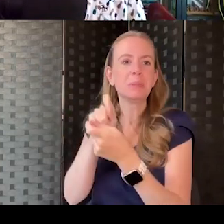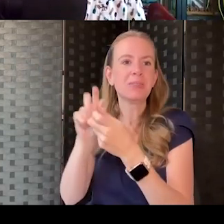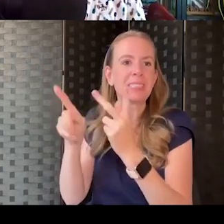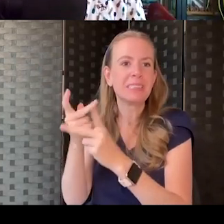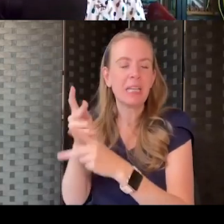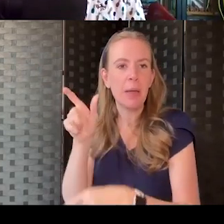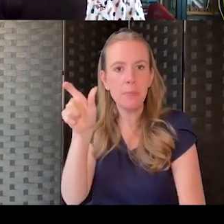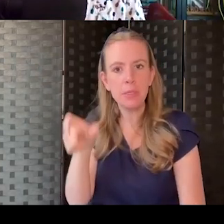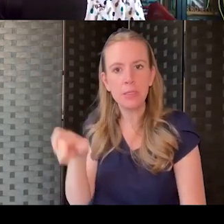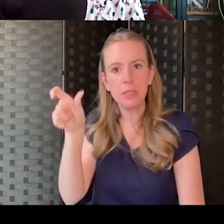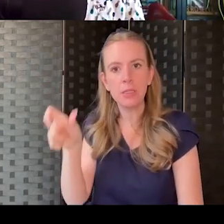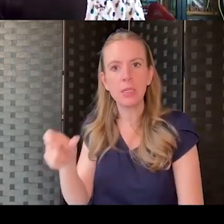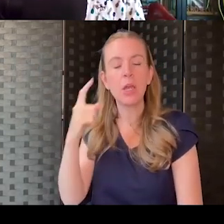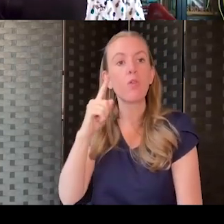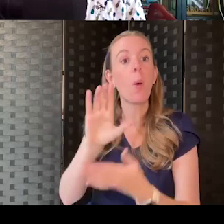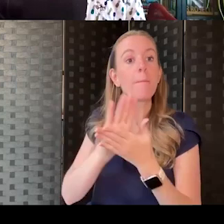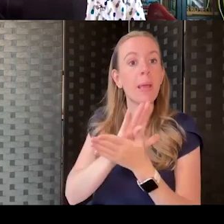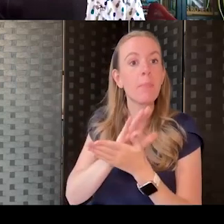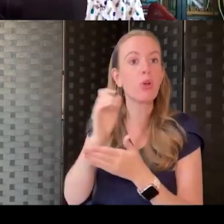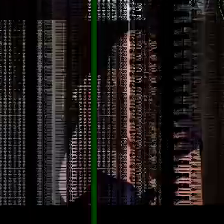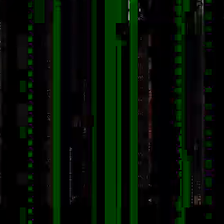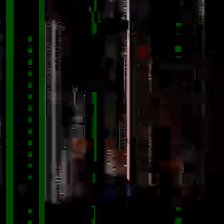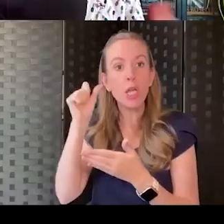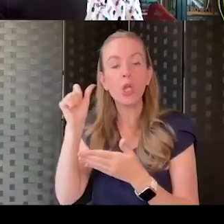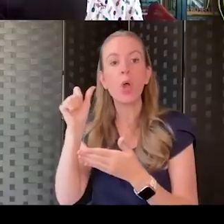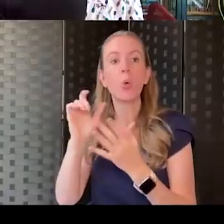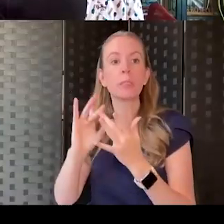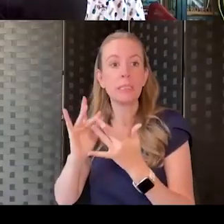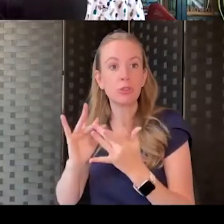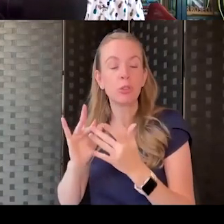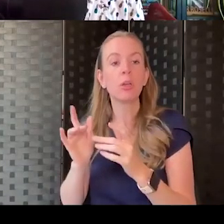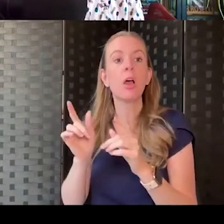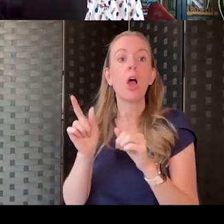headers each wallpaper, audio, and digital. And then for extra chaos, it has multiple